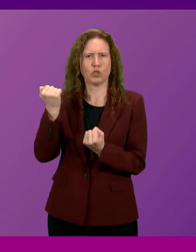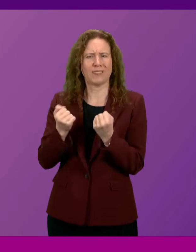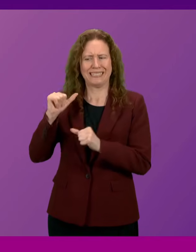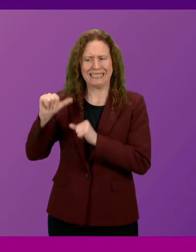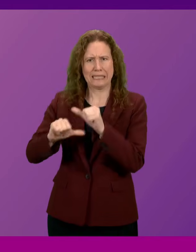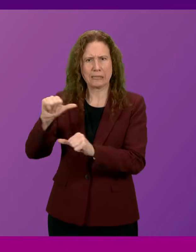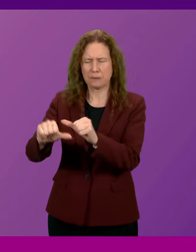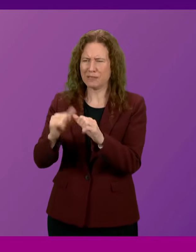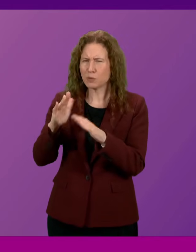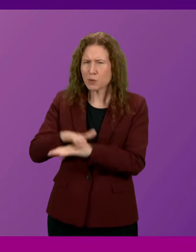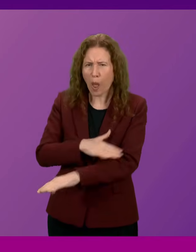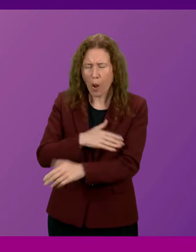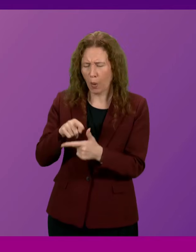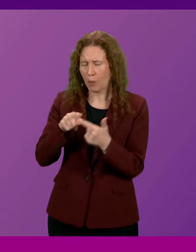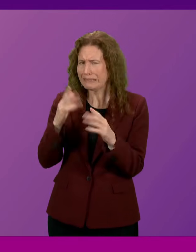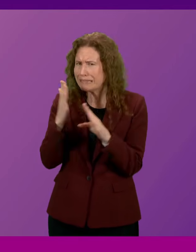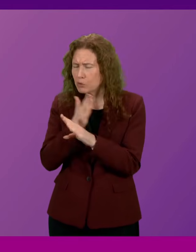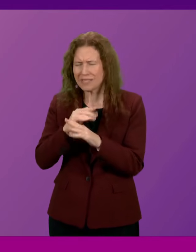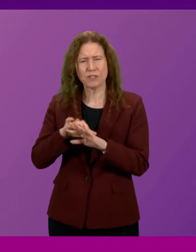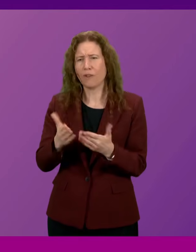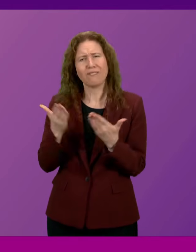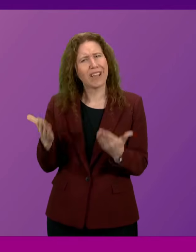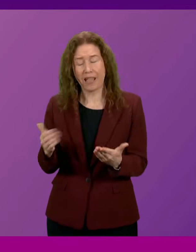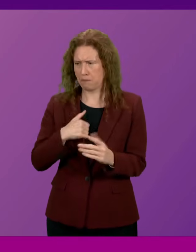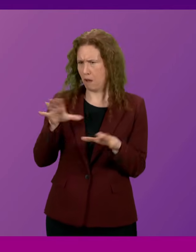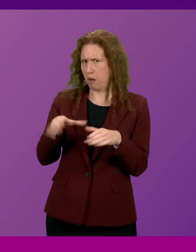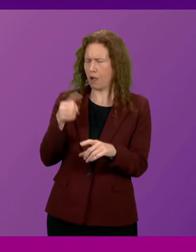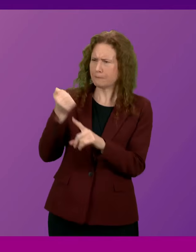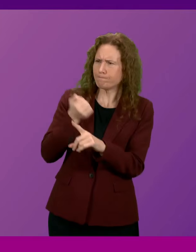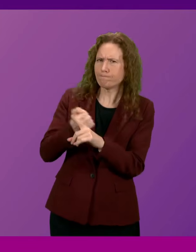secretive and unjust. My party has campaigned to give victims a meaningful